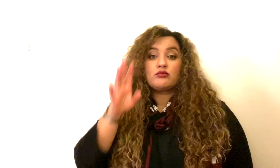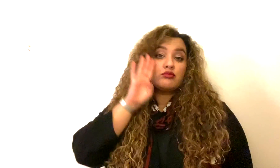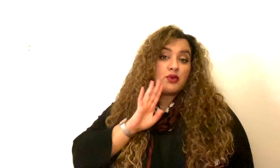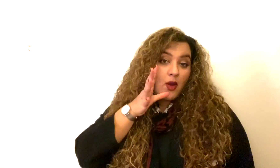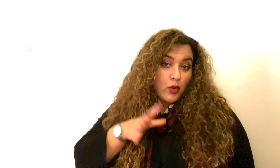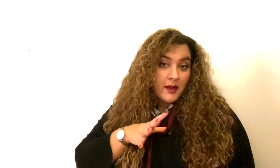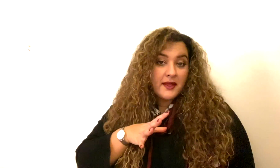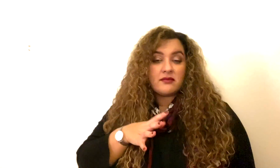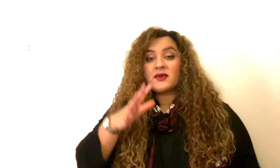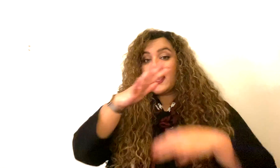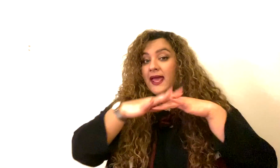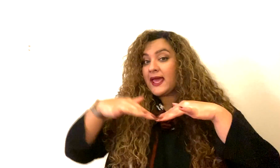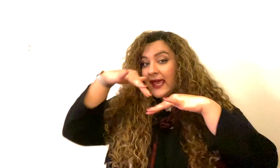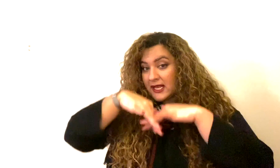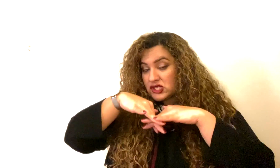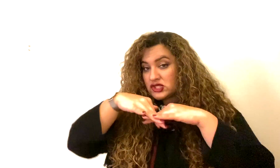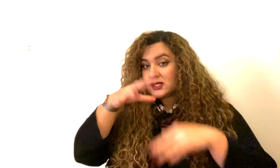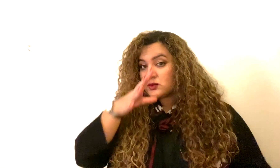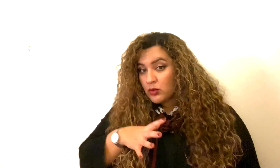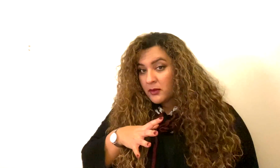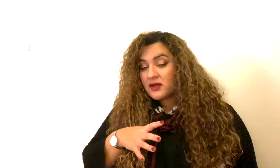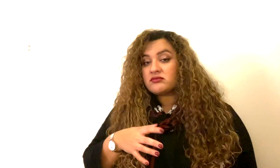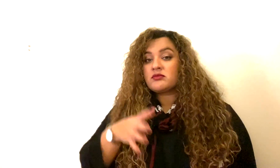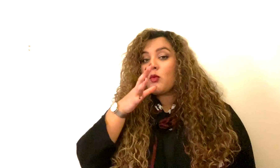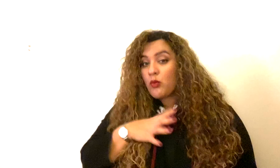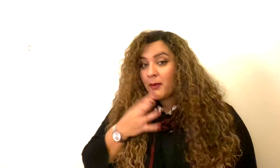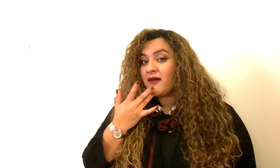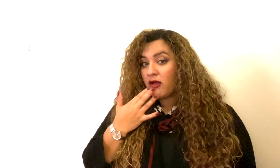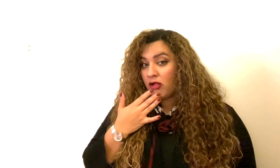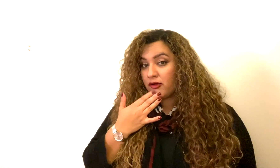Black and Brown women, Indigenous women, and Women of Color.